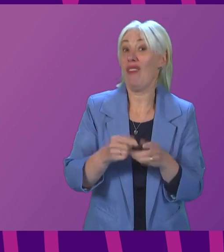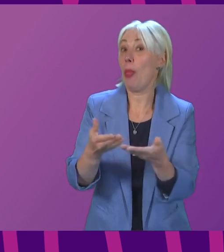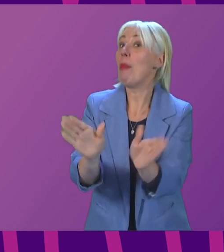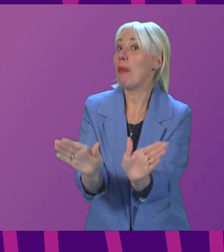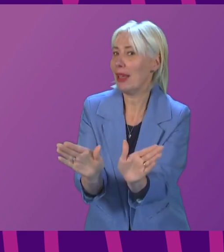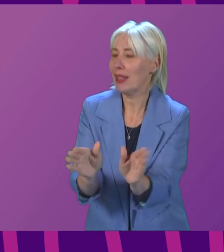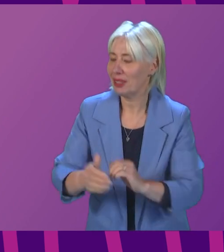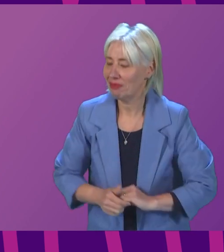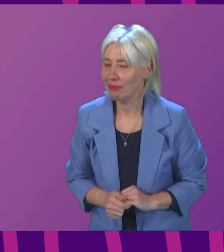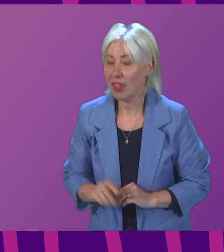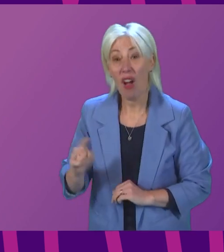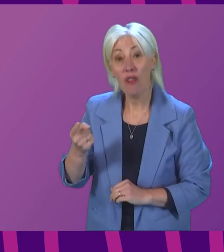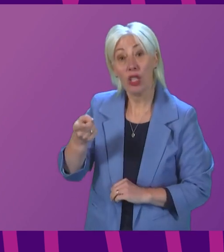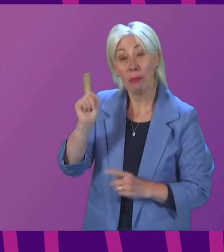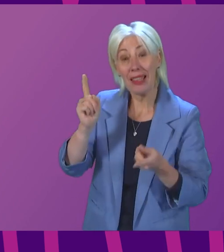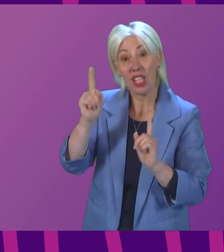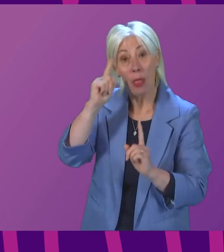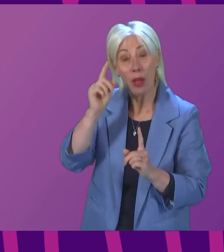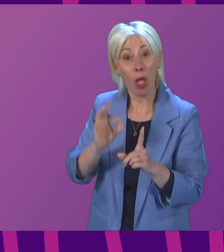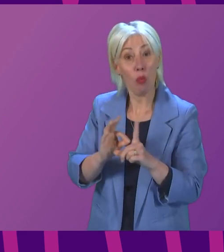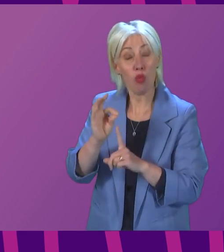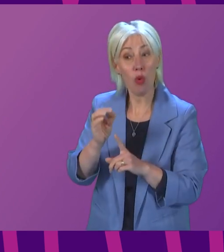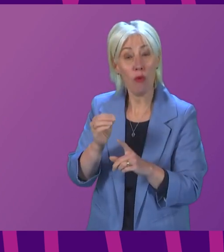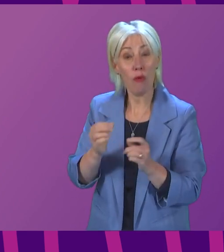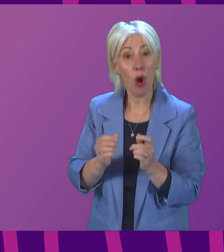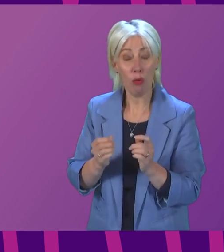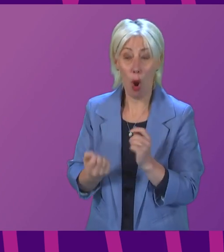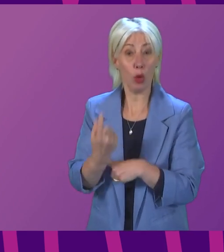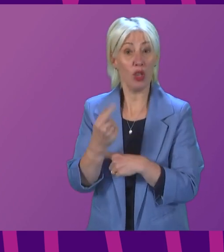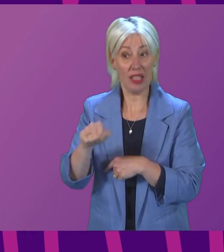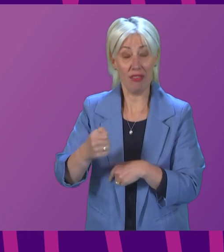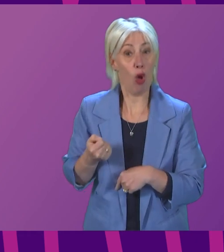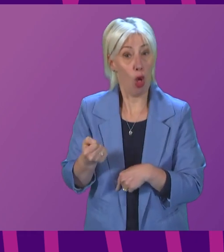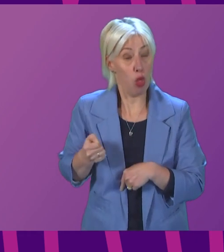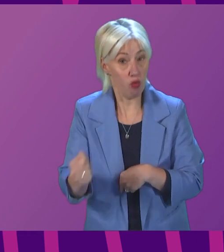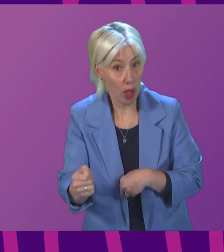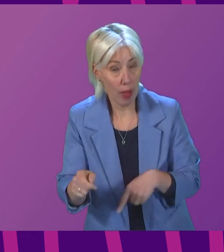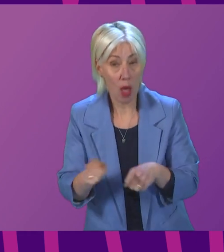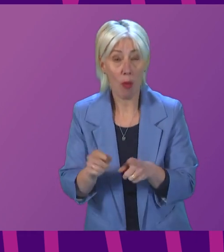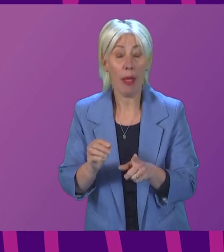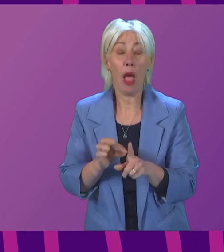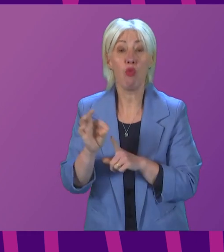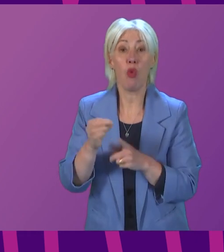Does the First Minister think that it will increase opportunities for the railway and better serve Scotland’s people and economy?